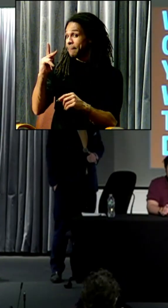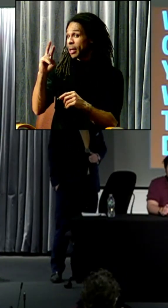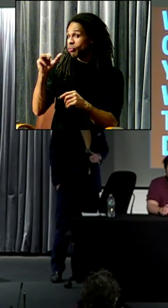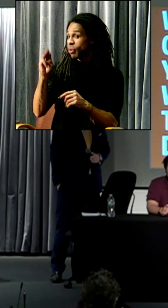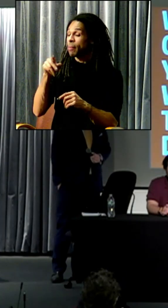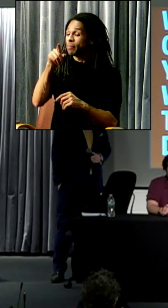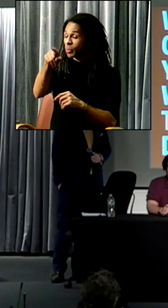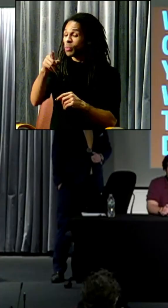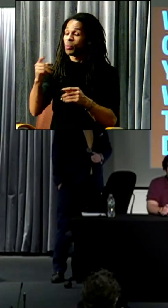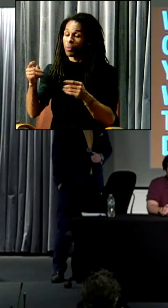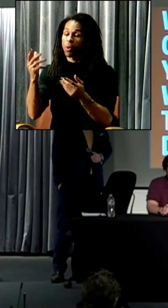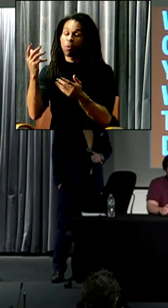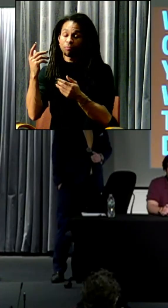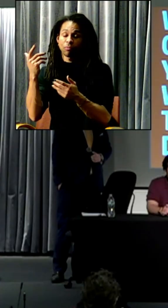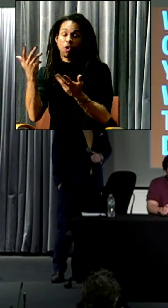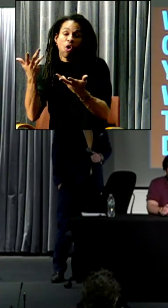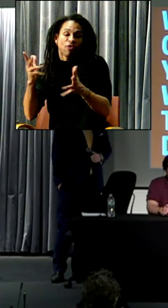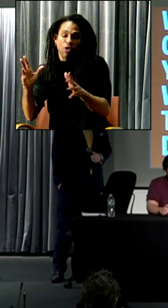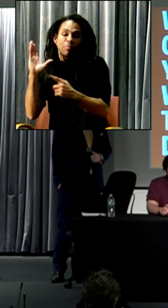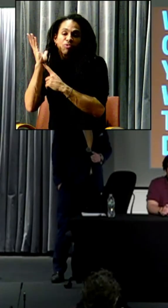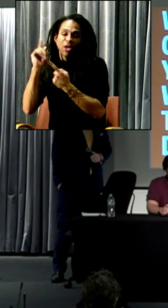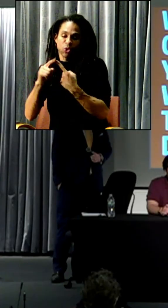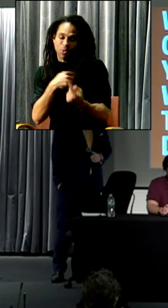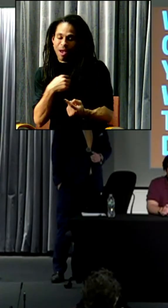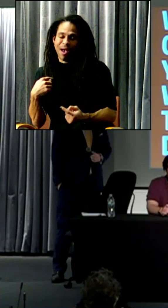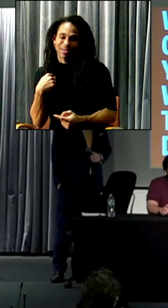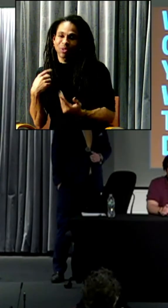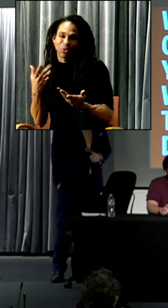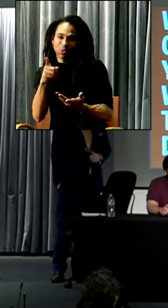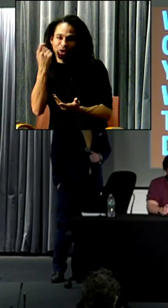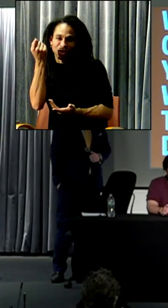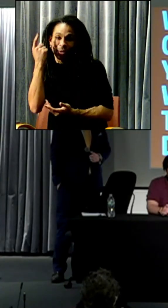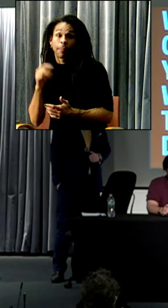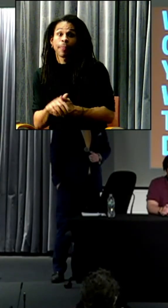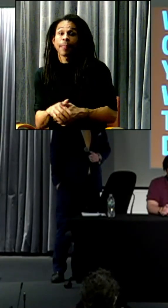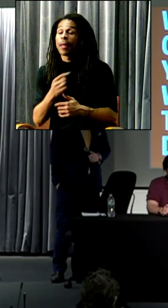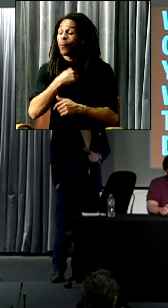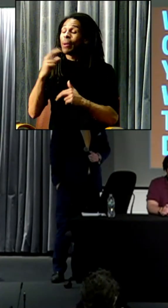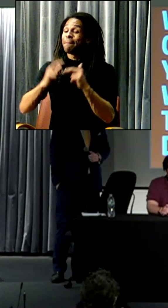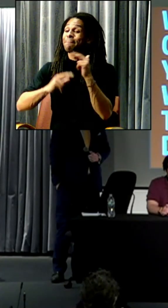that the place that I live are making these decisions? That is a great question.